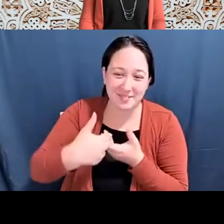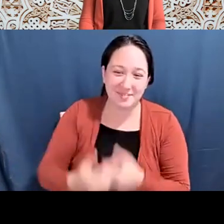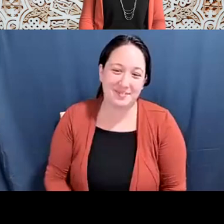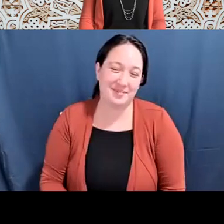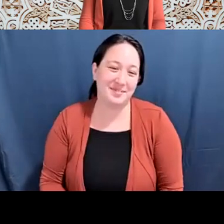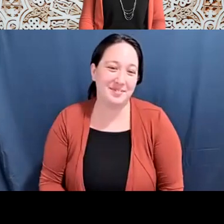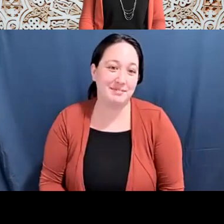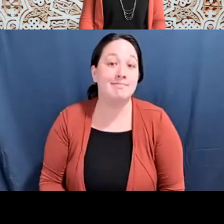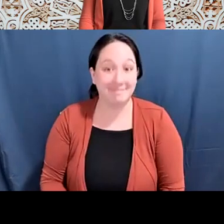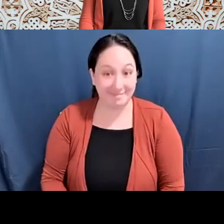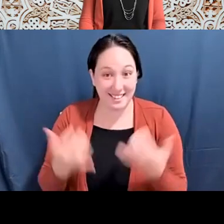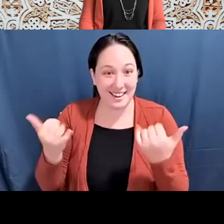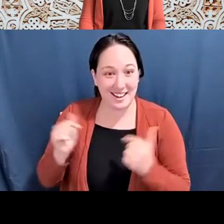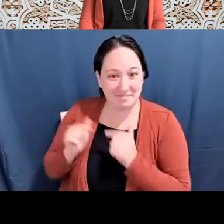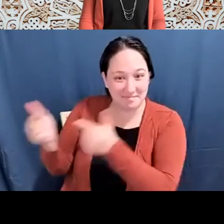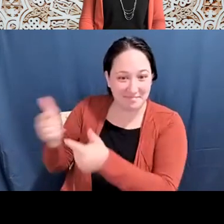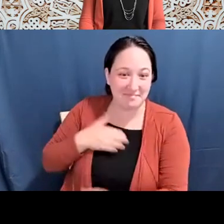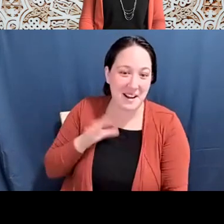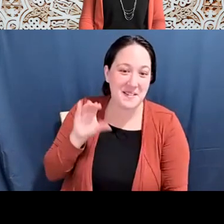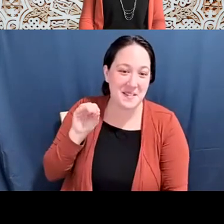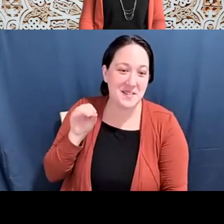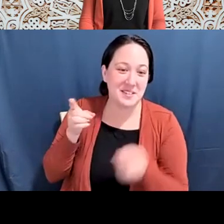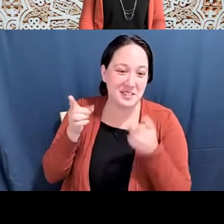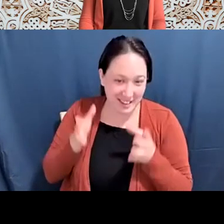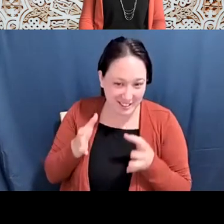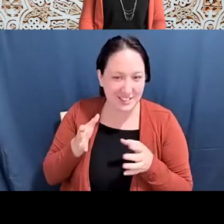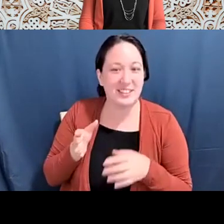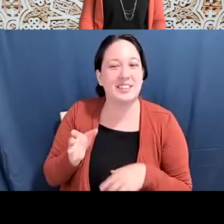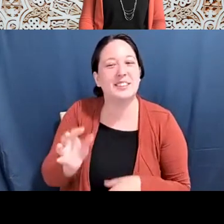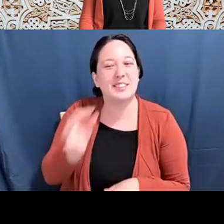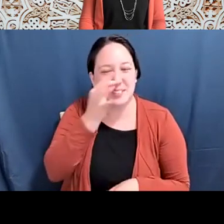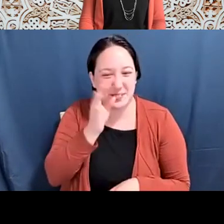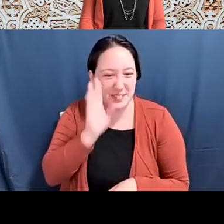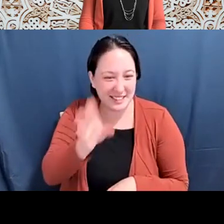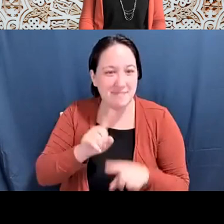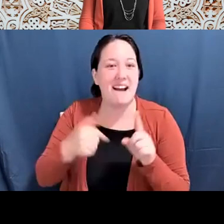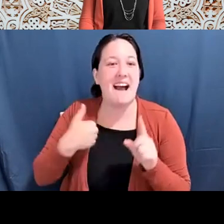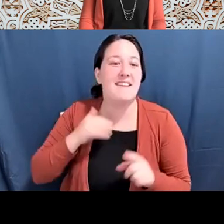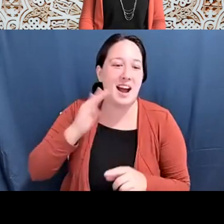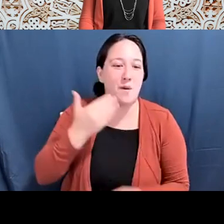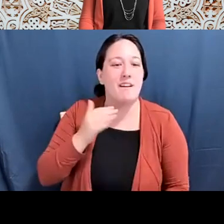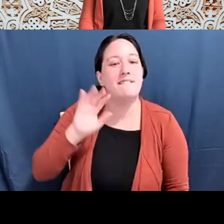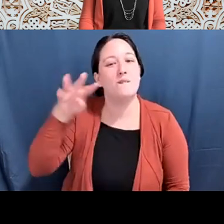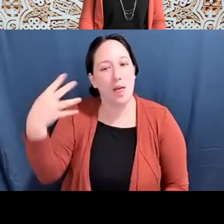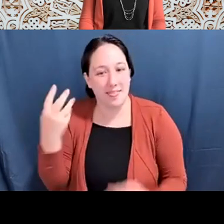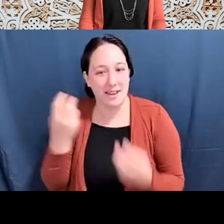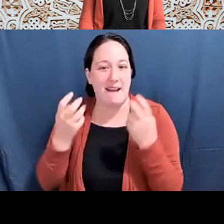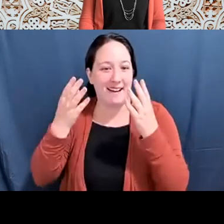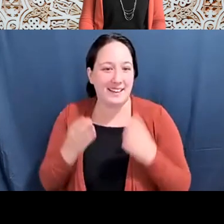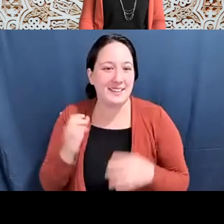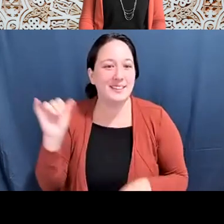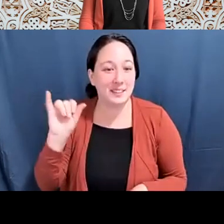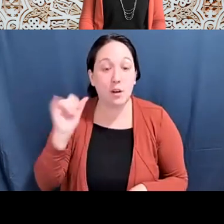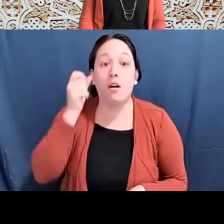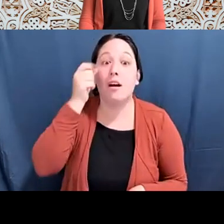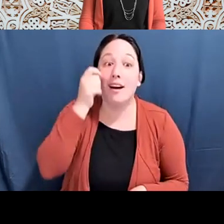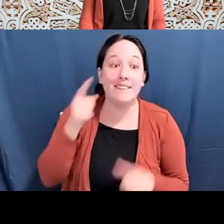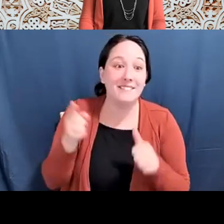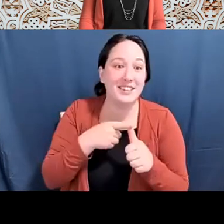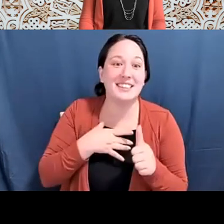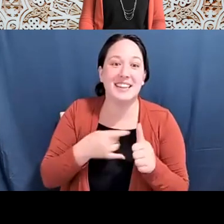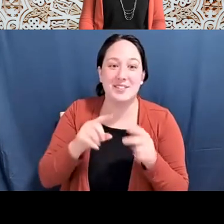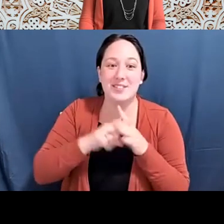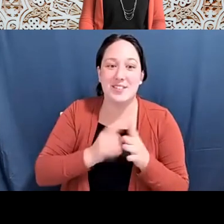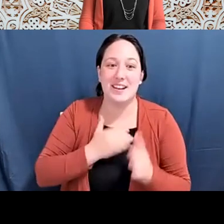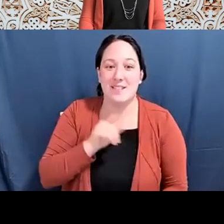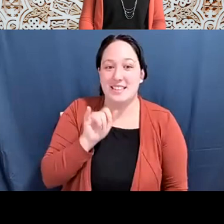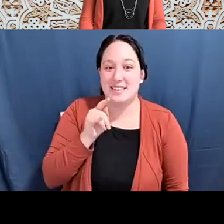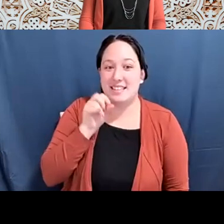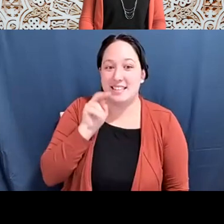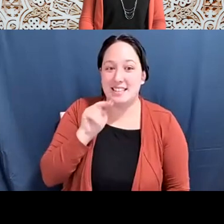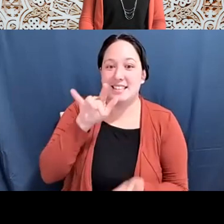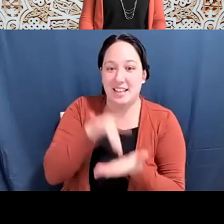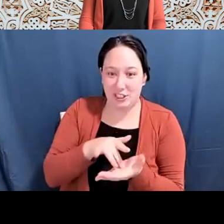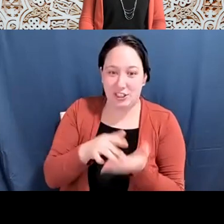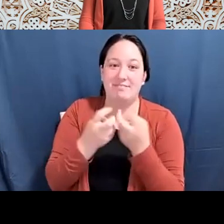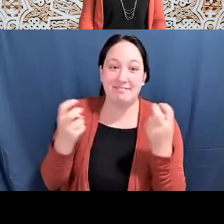Katherine Michel: I will hand it over to my co directors in just a moment to introduce our four panelists today, but we always like to start our presentations at the Lytton Center by sharing our mission with all of you, so I'm going to read that first.